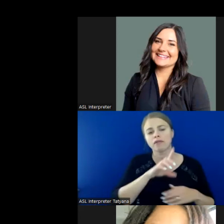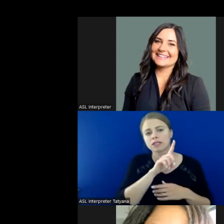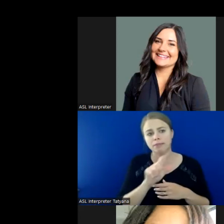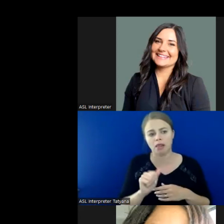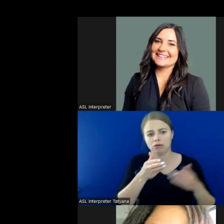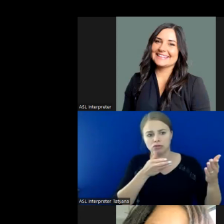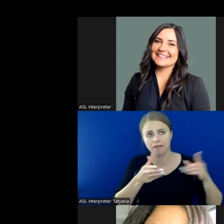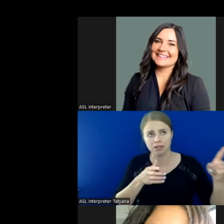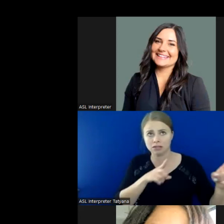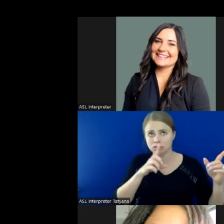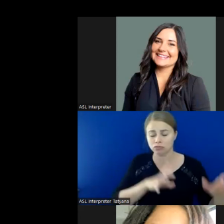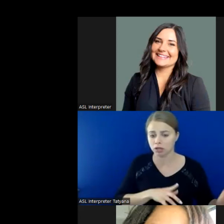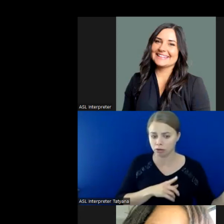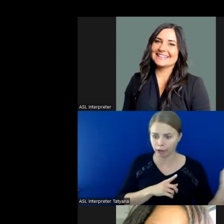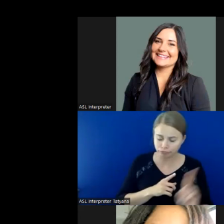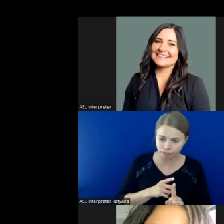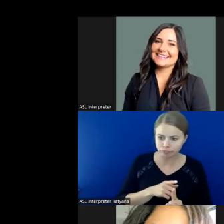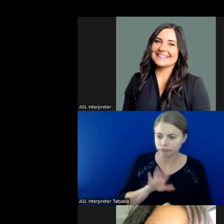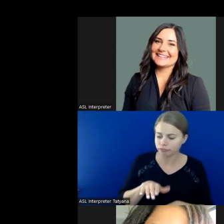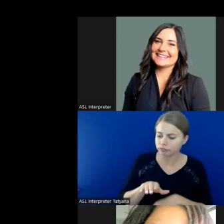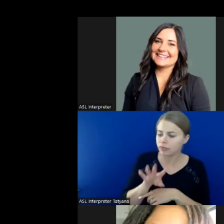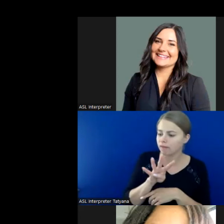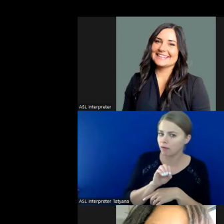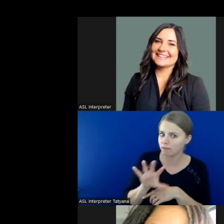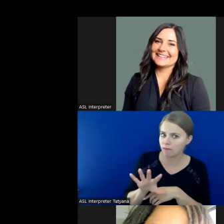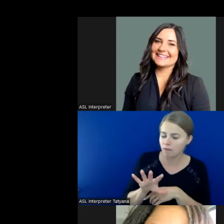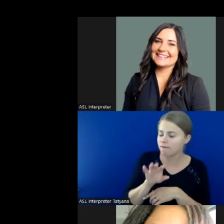And she immediately went to the 504 coordinator for the campus.